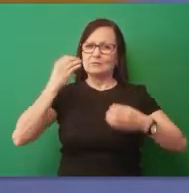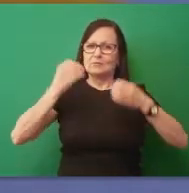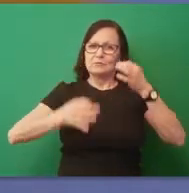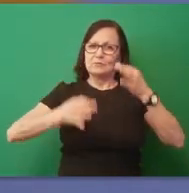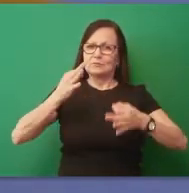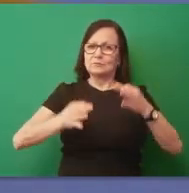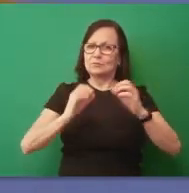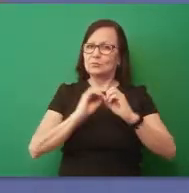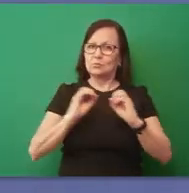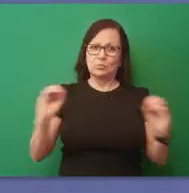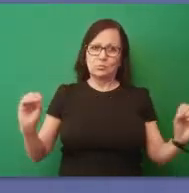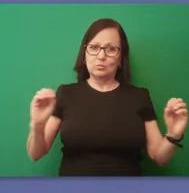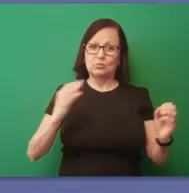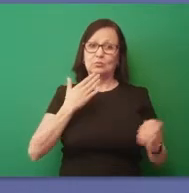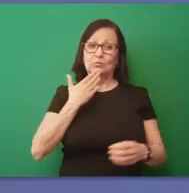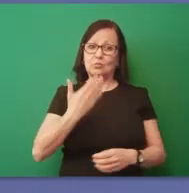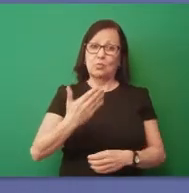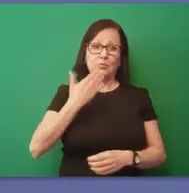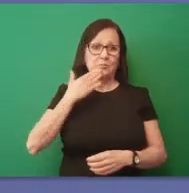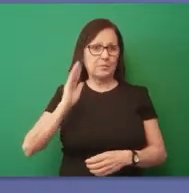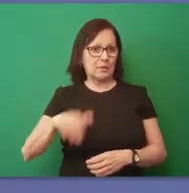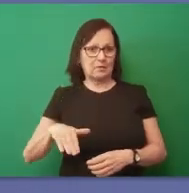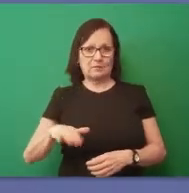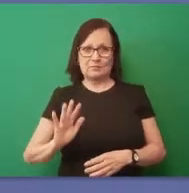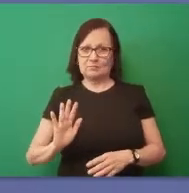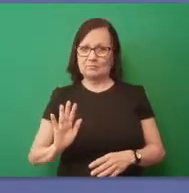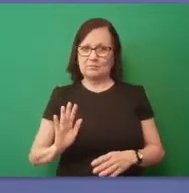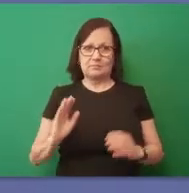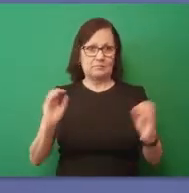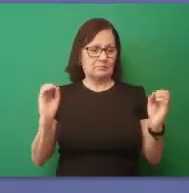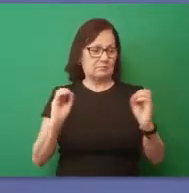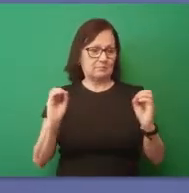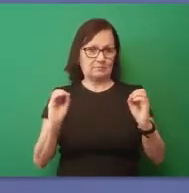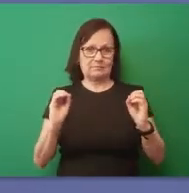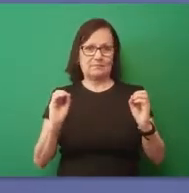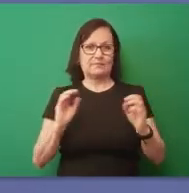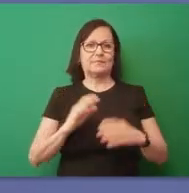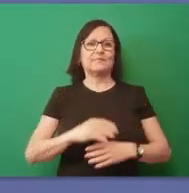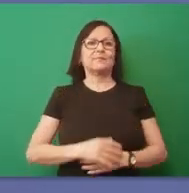as good or bad. They just are.